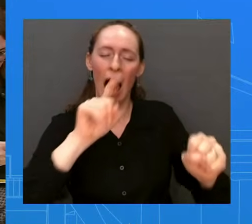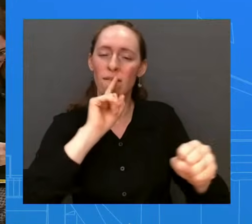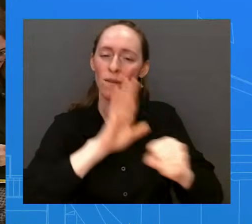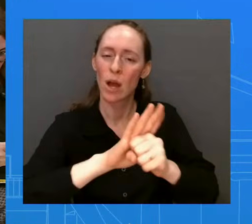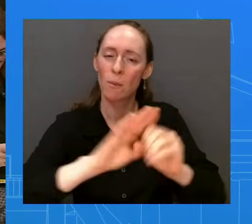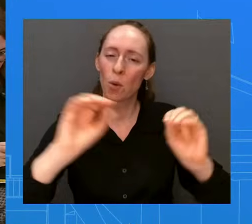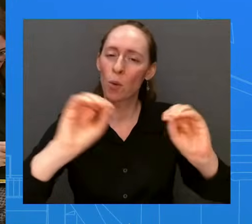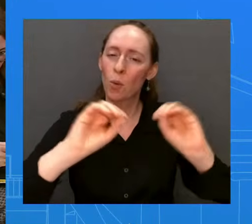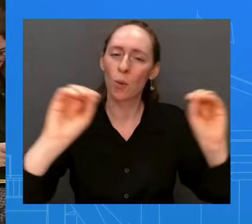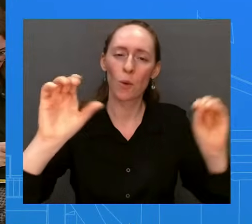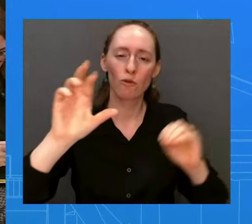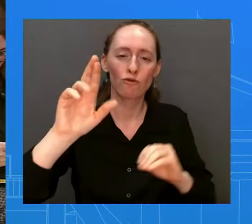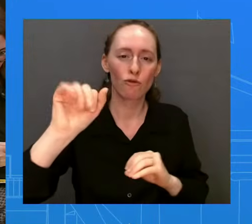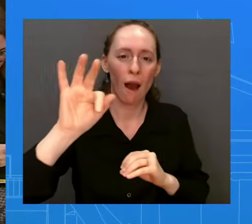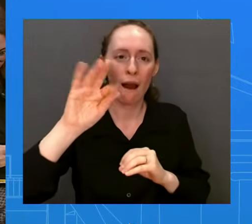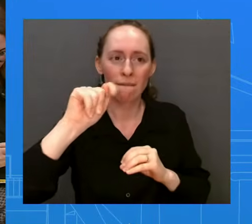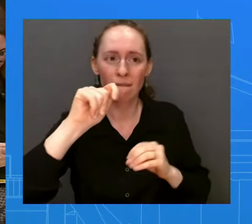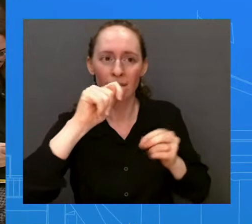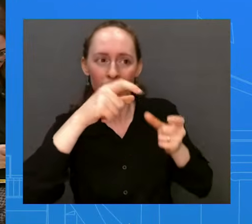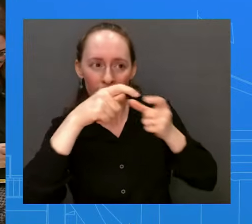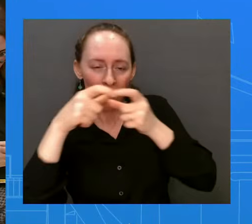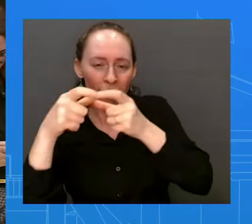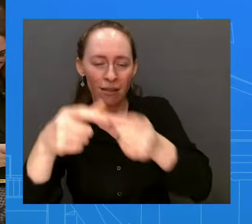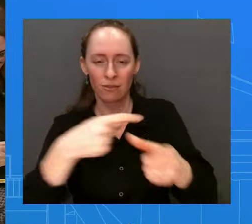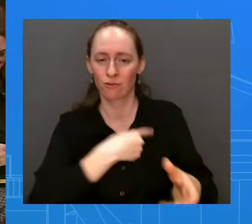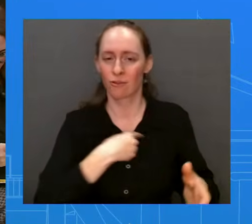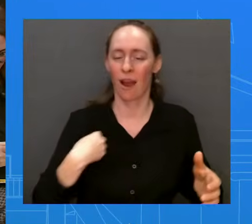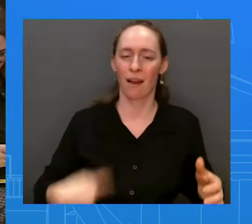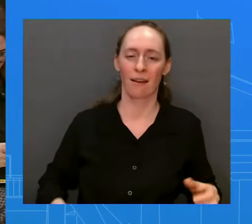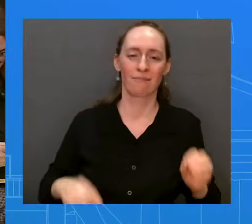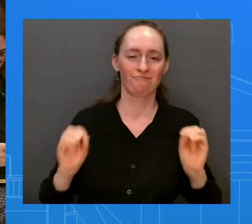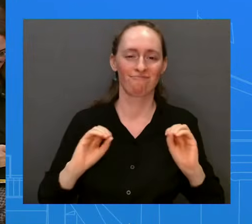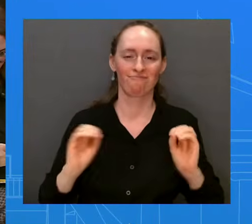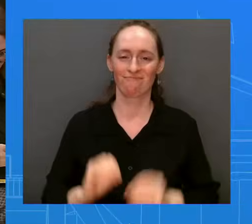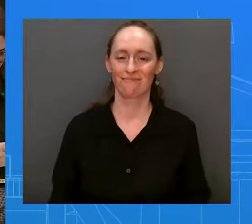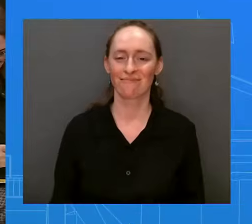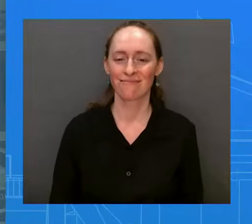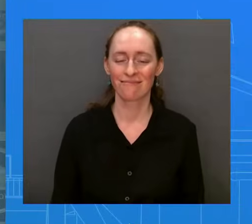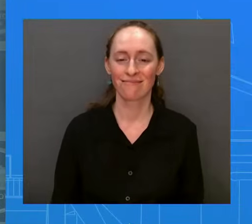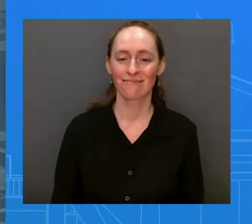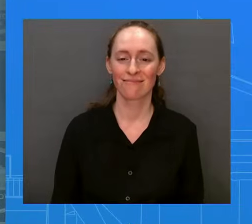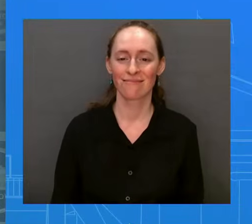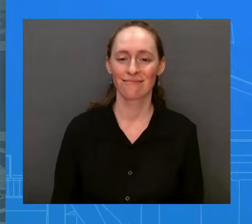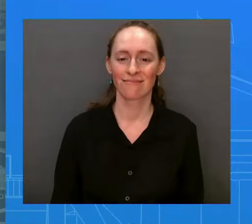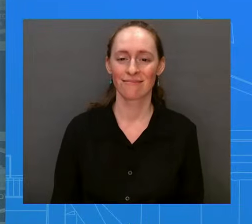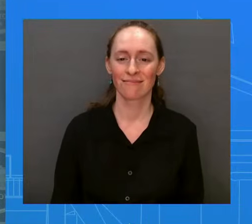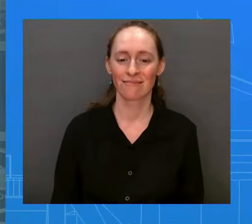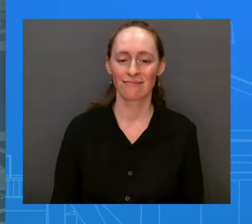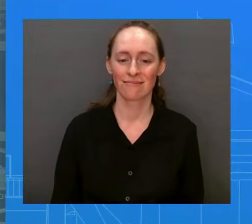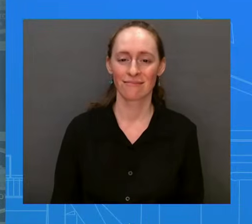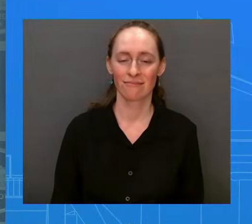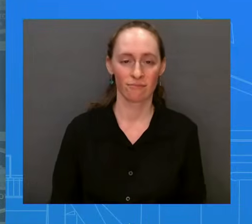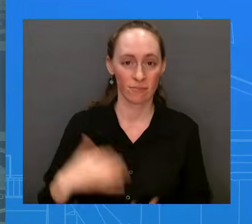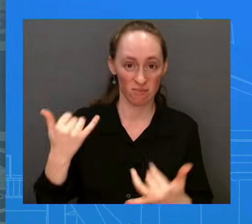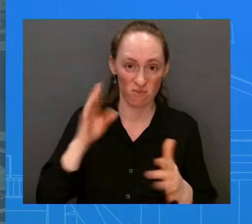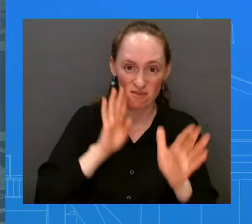with these things on a systematic basis going forward? Is there a review underway? Mr. Kirby: Well, again -- again, that's what -- that's exactly what the President